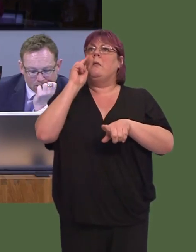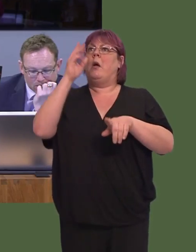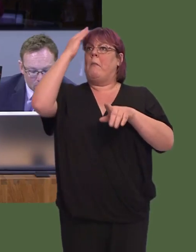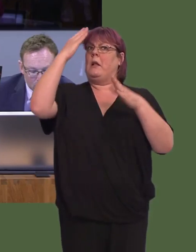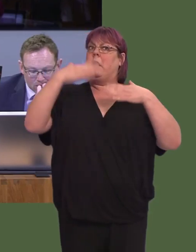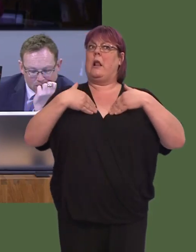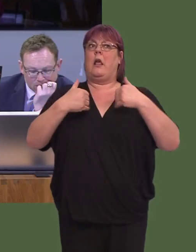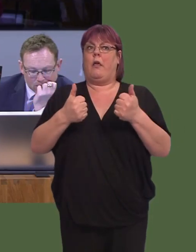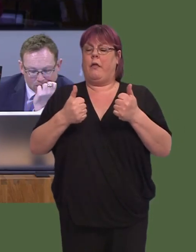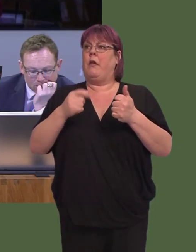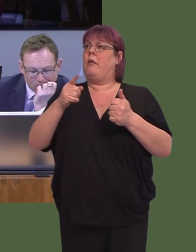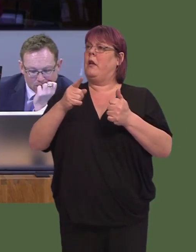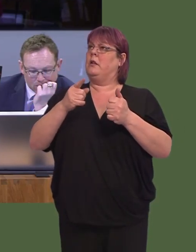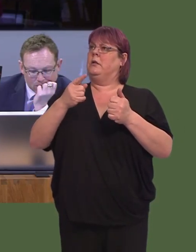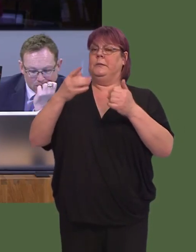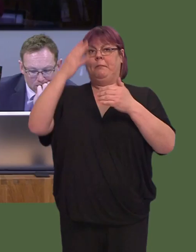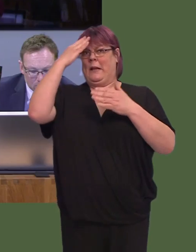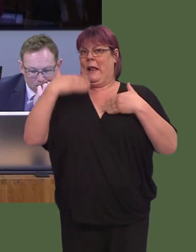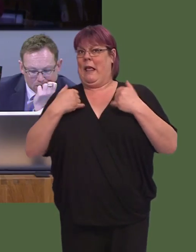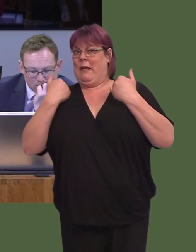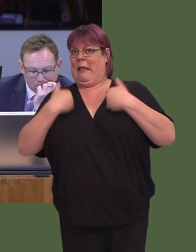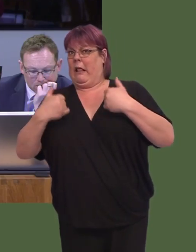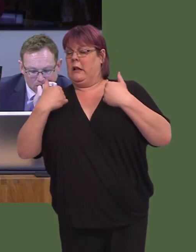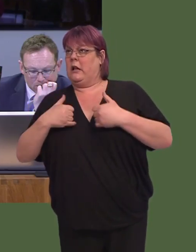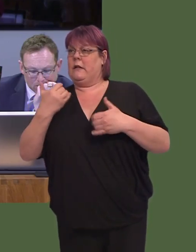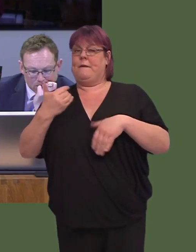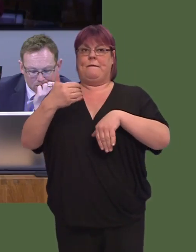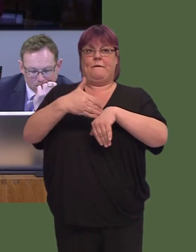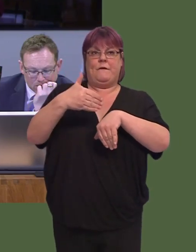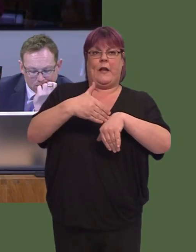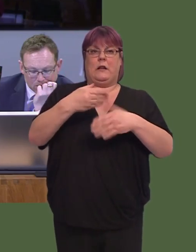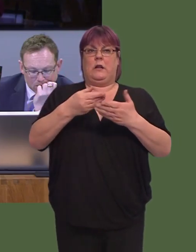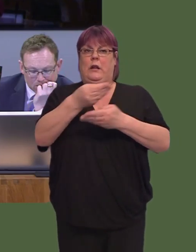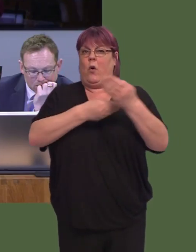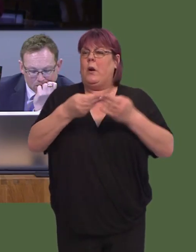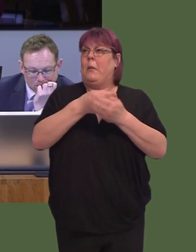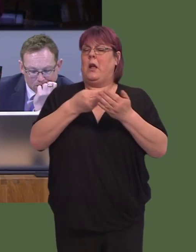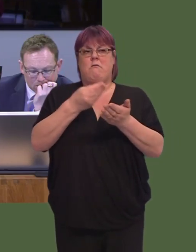the cost of mental health illness to the economy, and what we need to do as individuals and